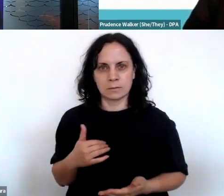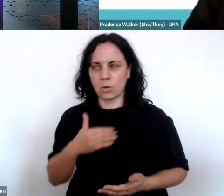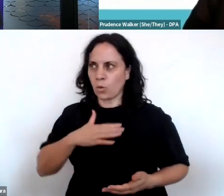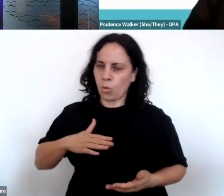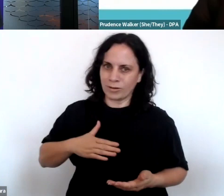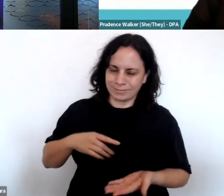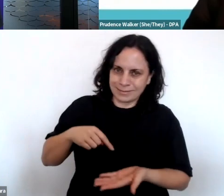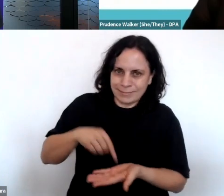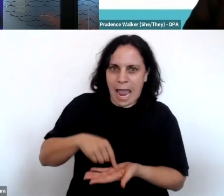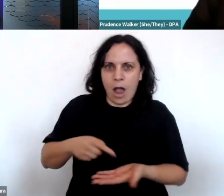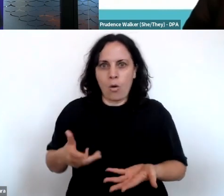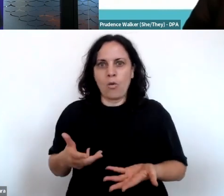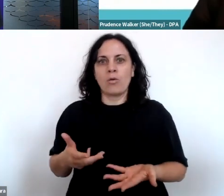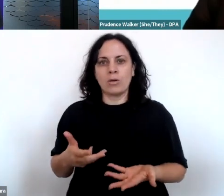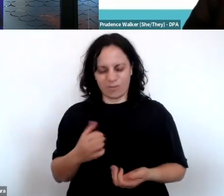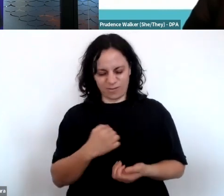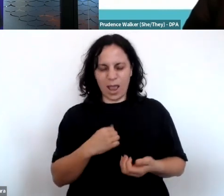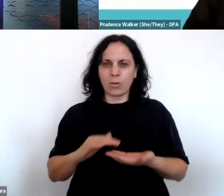And it wasn’t an easy decision to come into this role,